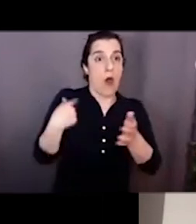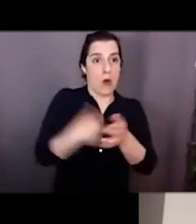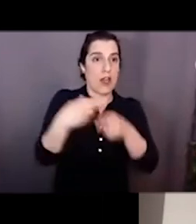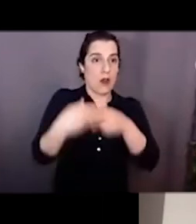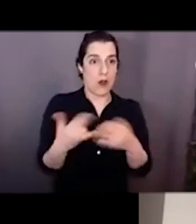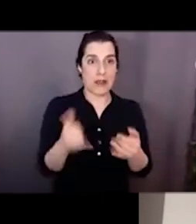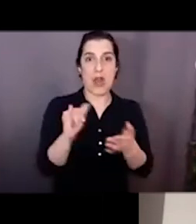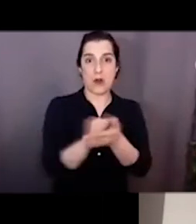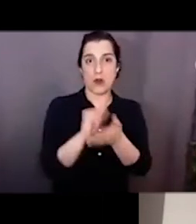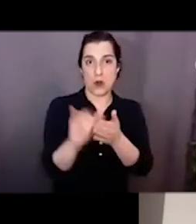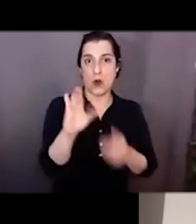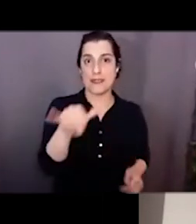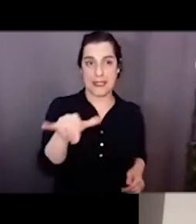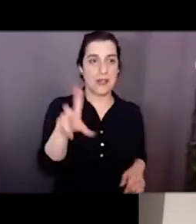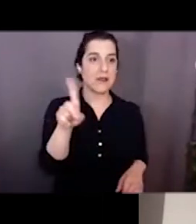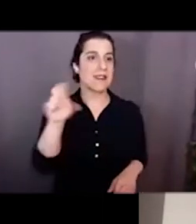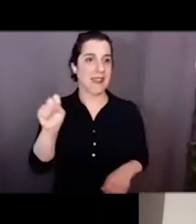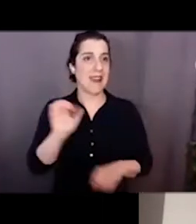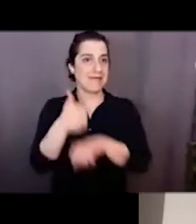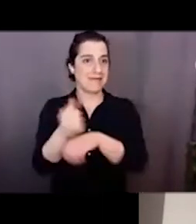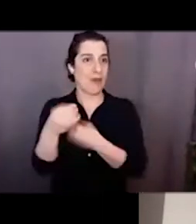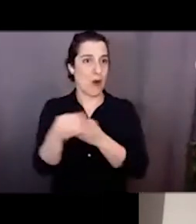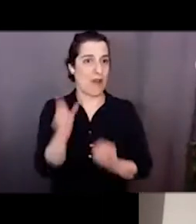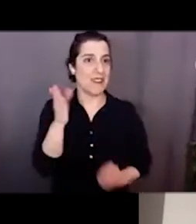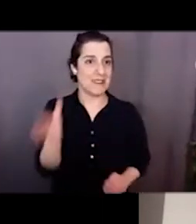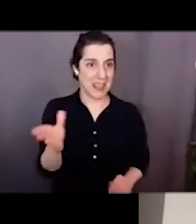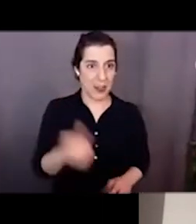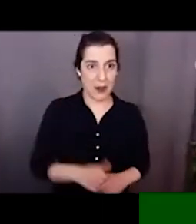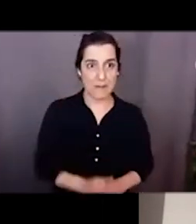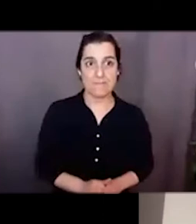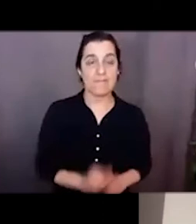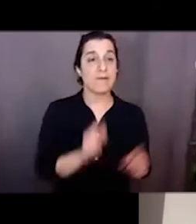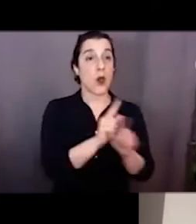Actually to this day in what we call us New York, where the data society is based.